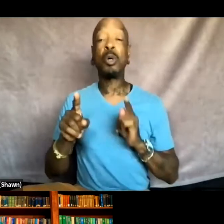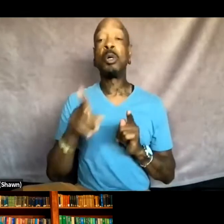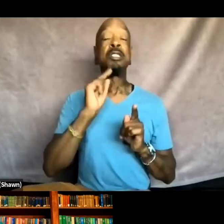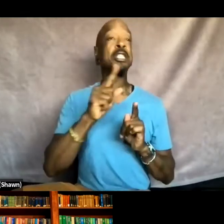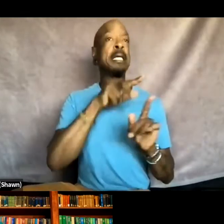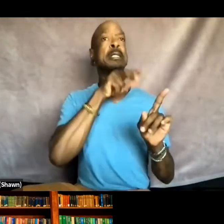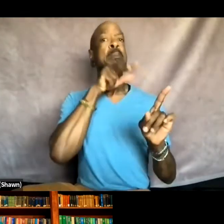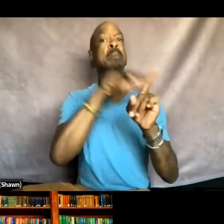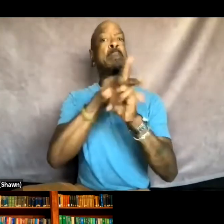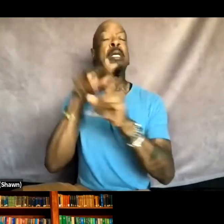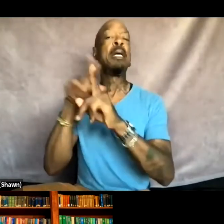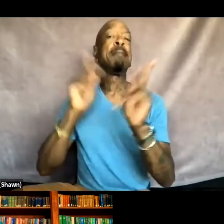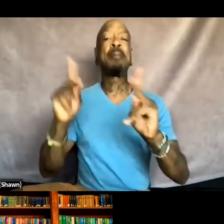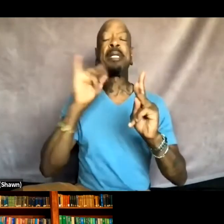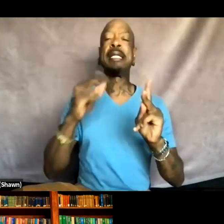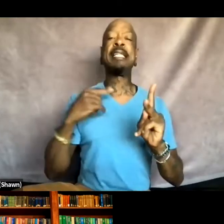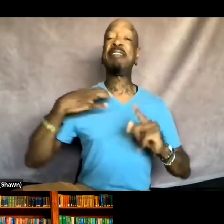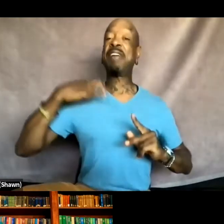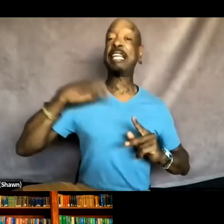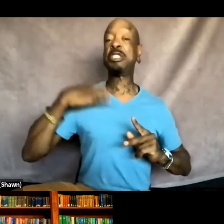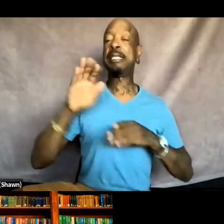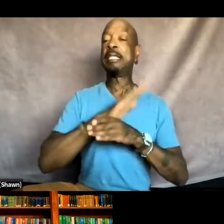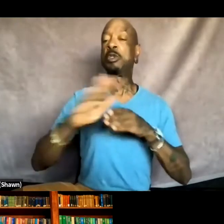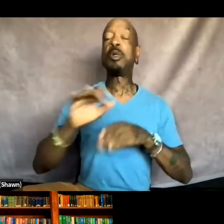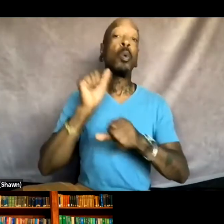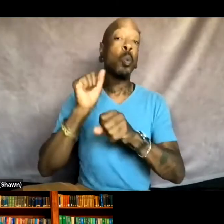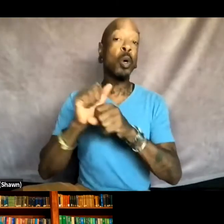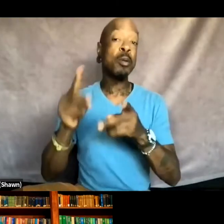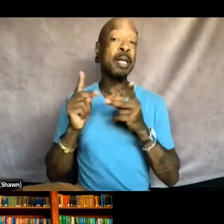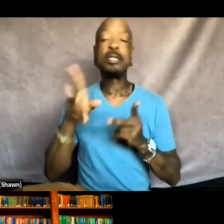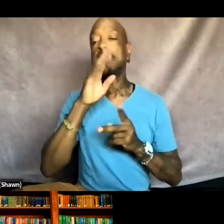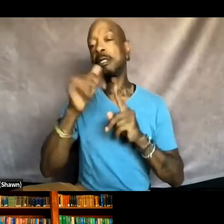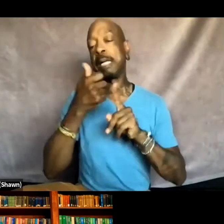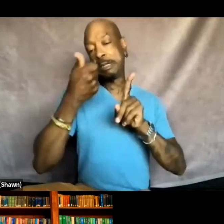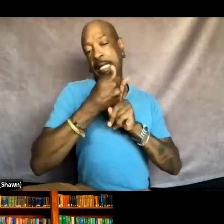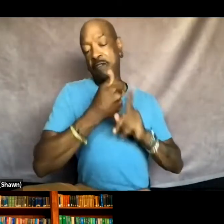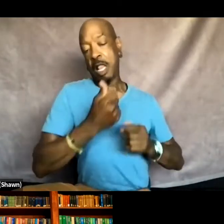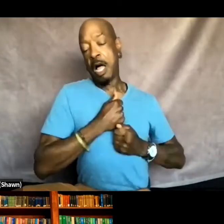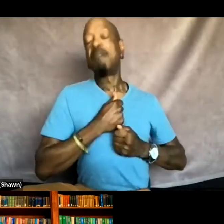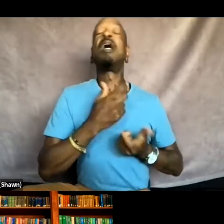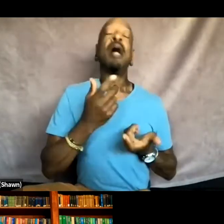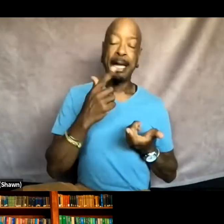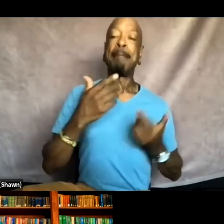Nicole Redding (she/her): movie and TV industry, the workplace just talked about self love and body positivity I'm just going to tell you right now there's not enough.